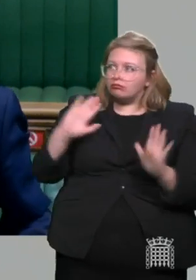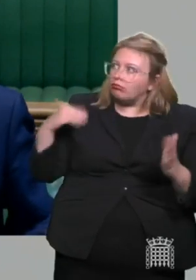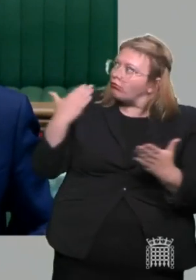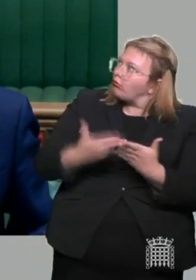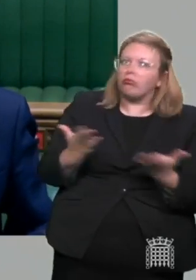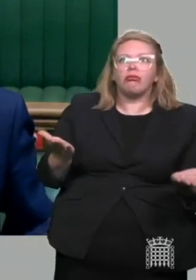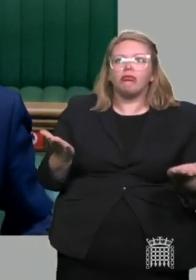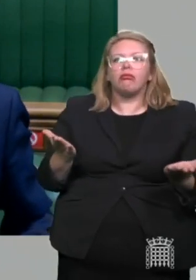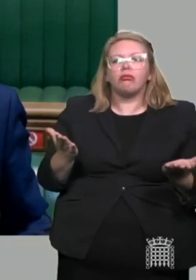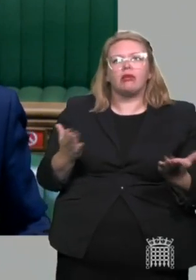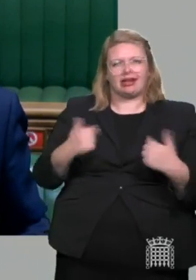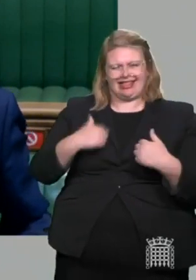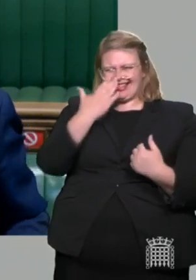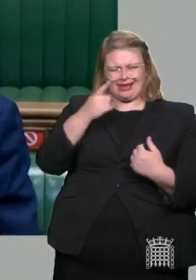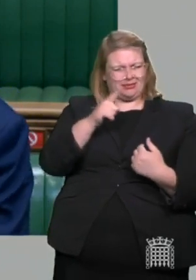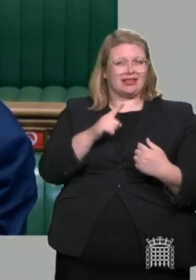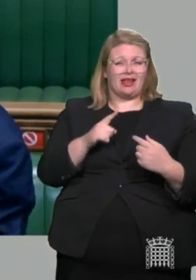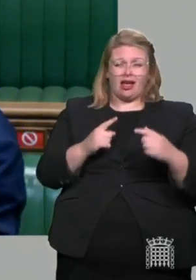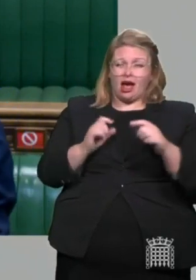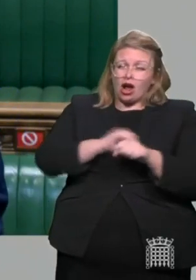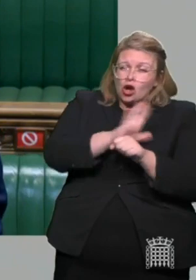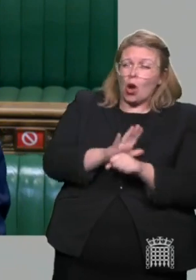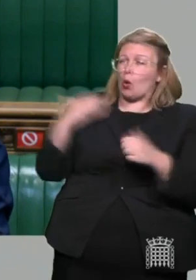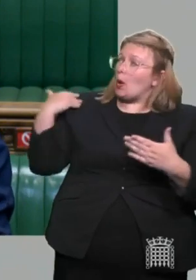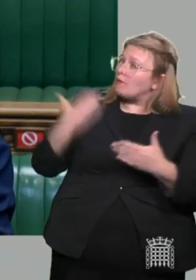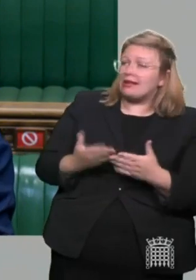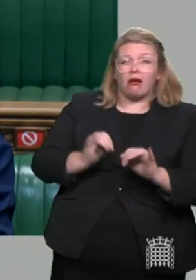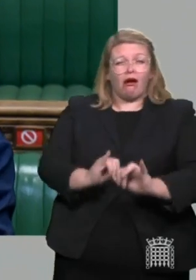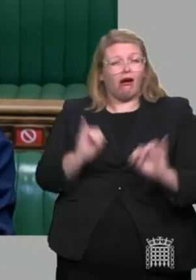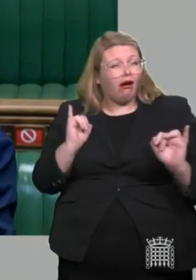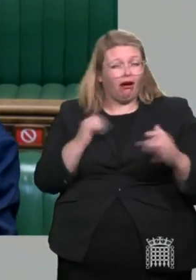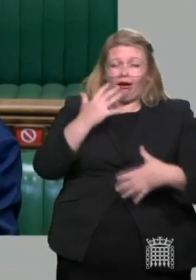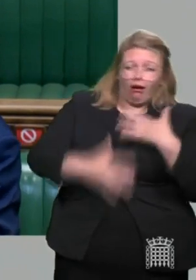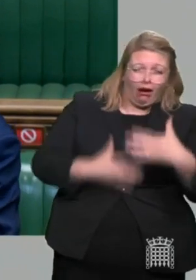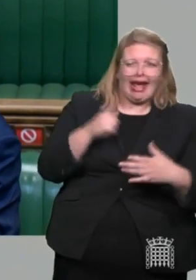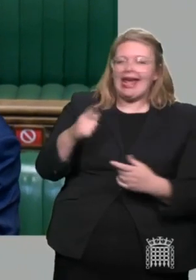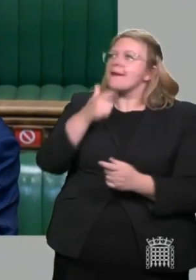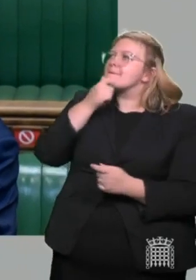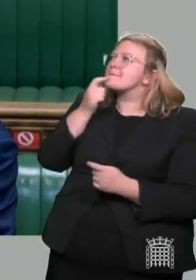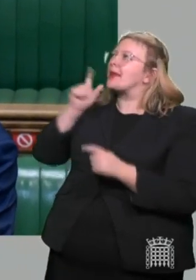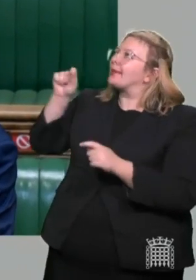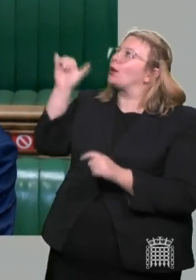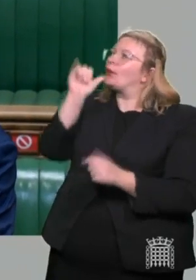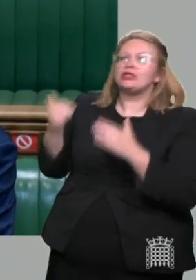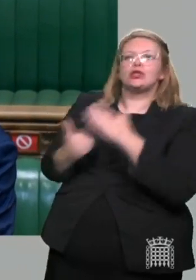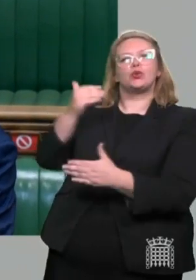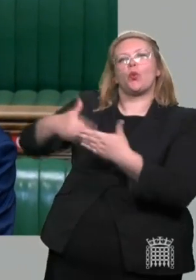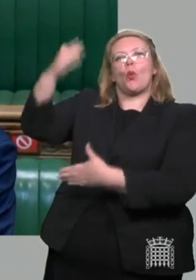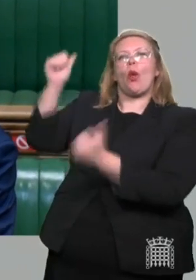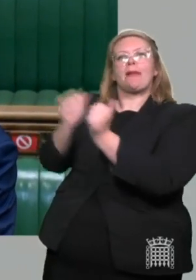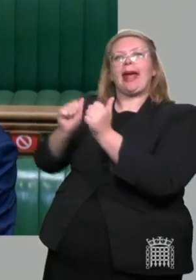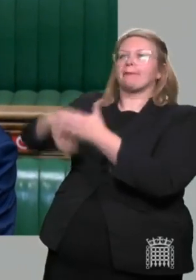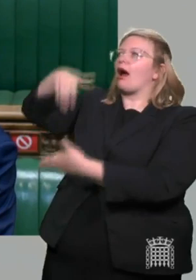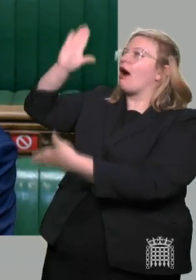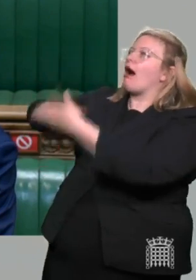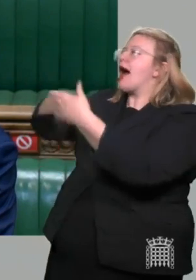meetings to choose wallpaper at £840 a roll. Just last week, he spent his time phoning journalists